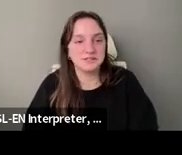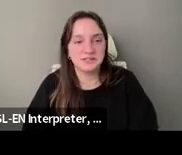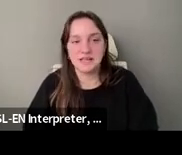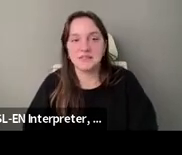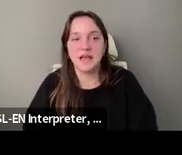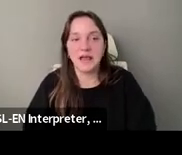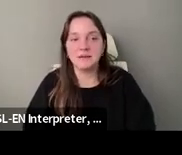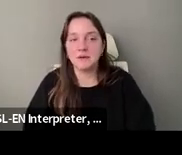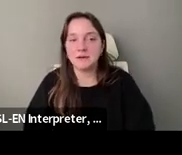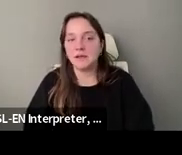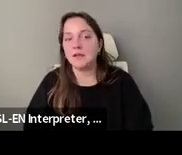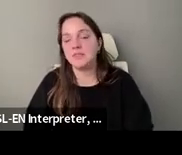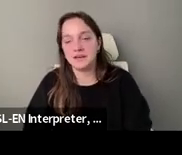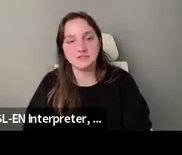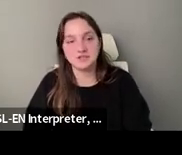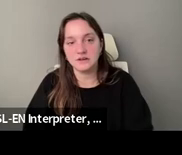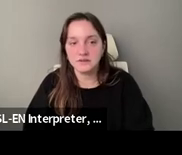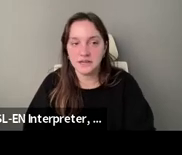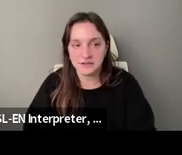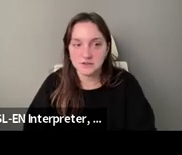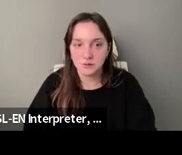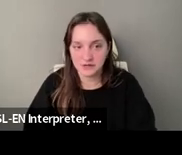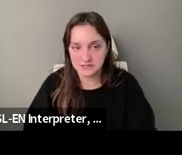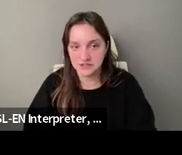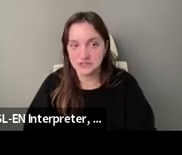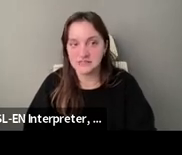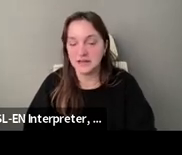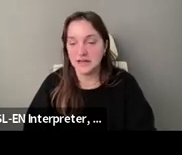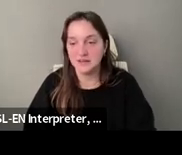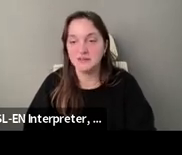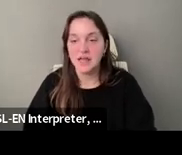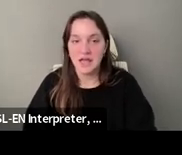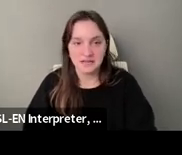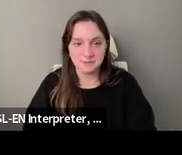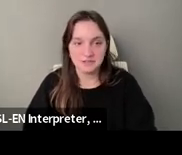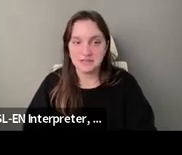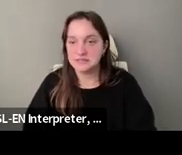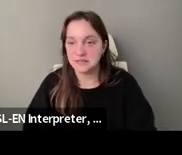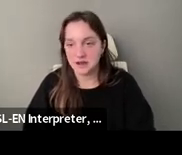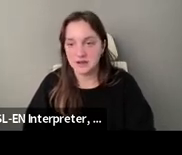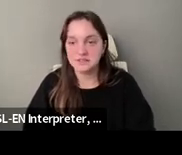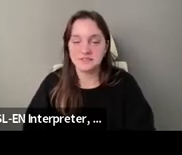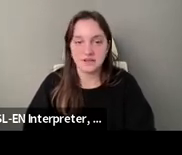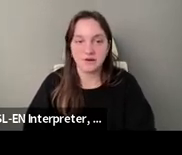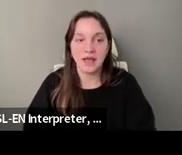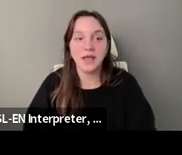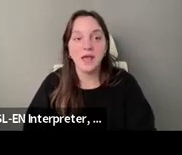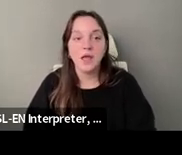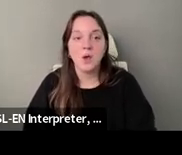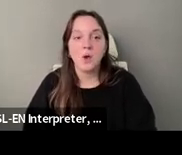channeled into organizations that have expertise like us, DRA, can help address the needs